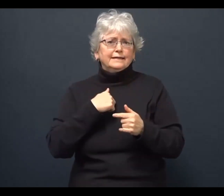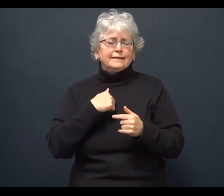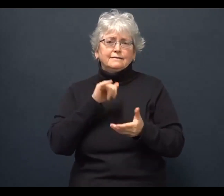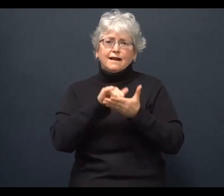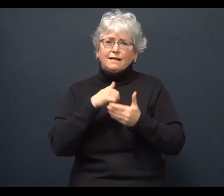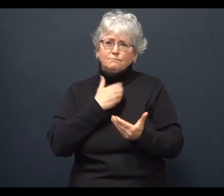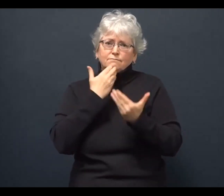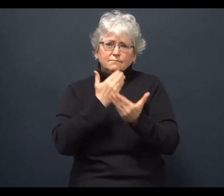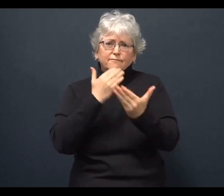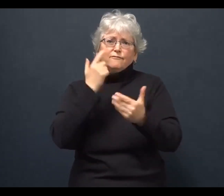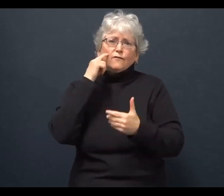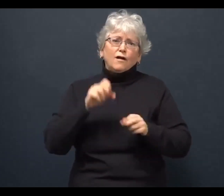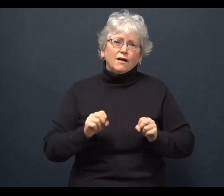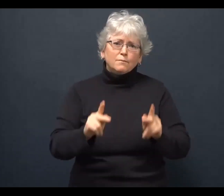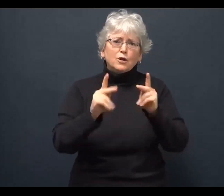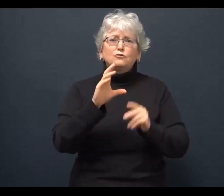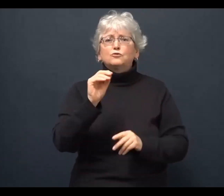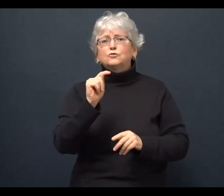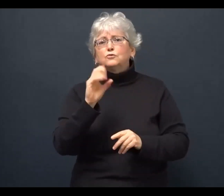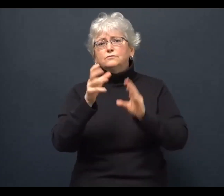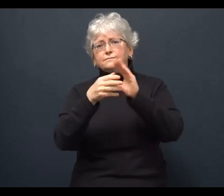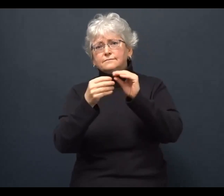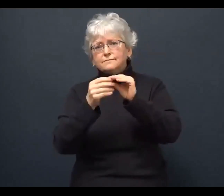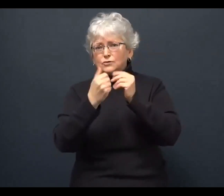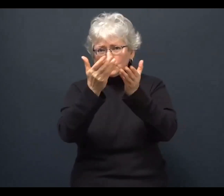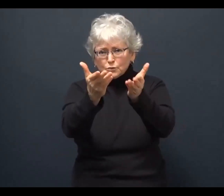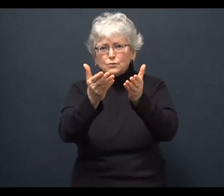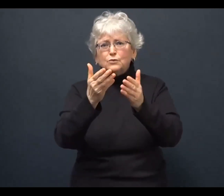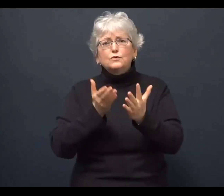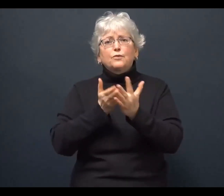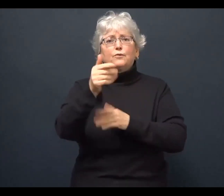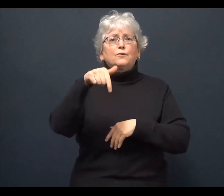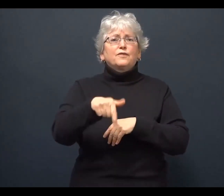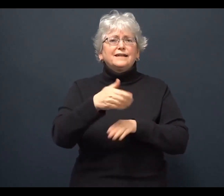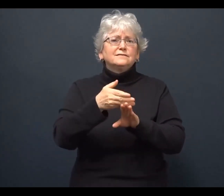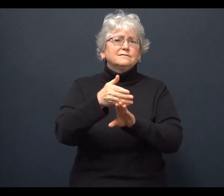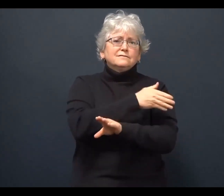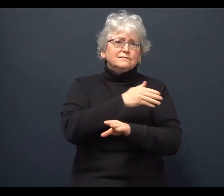to me, I am grateful for the opportunity to speak to you via this pre-recorded